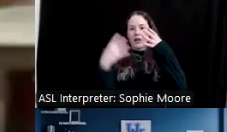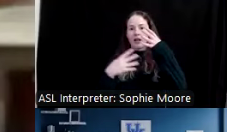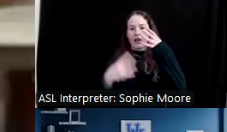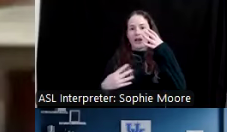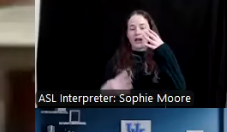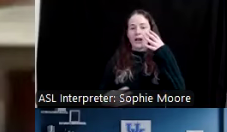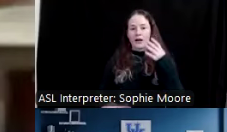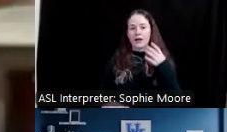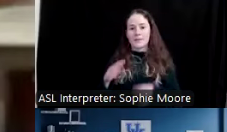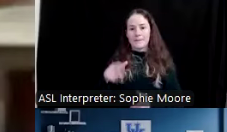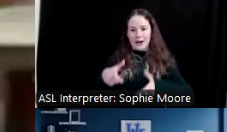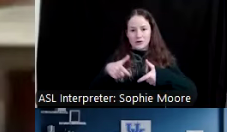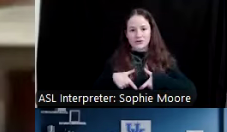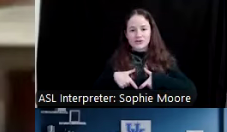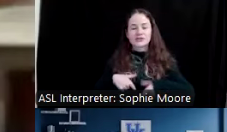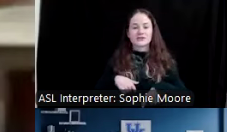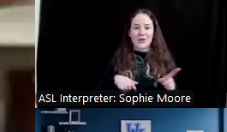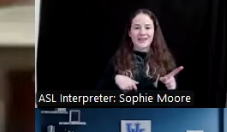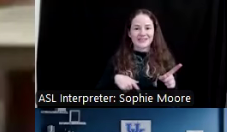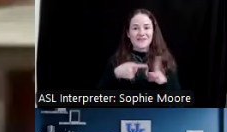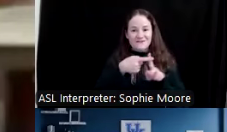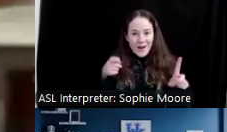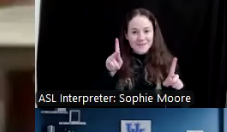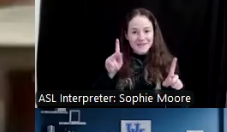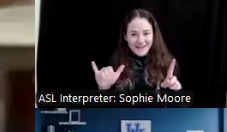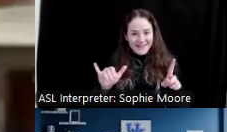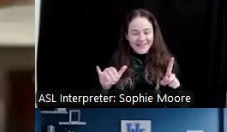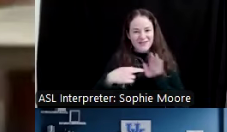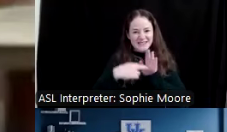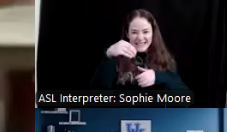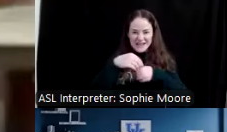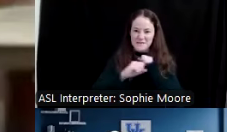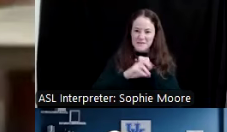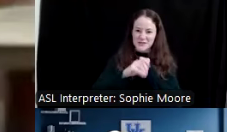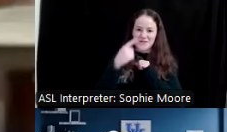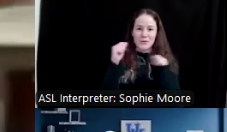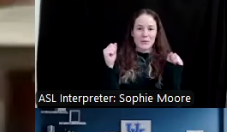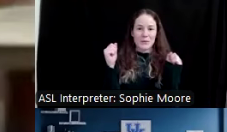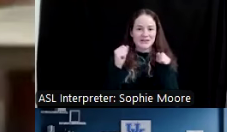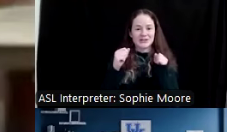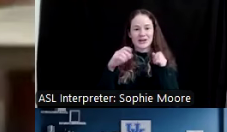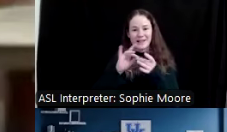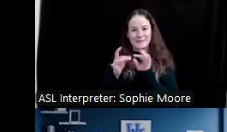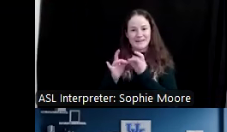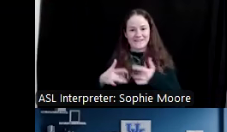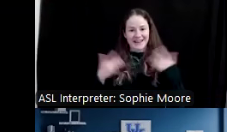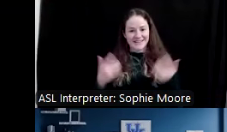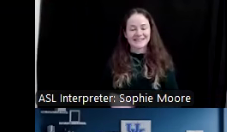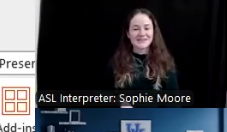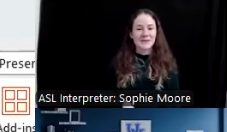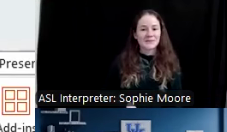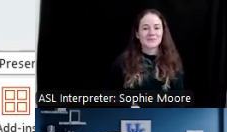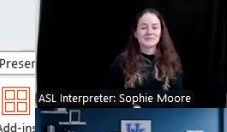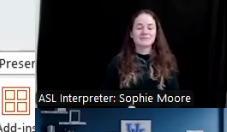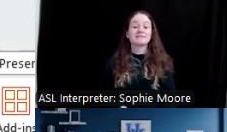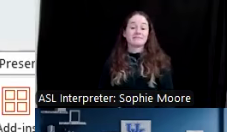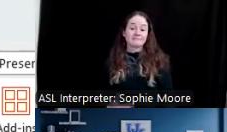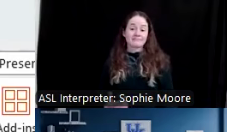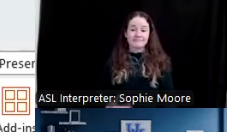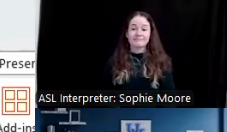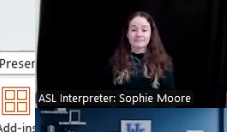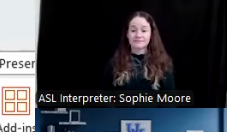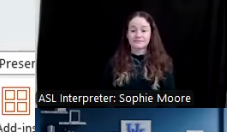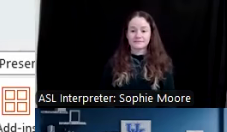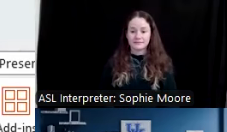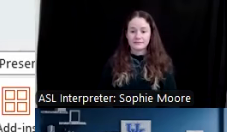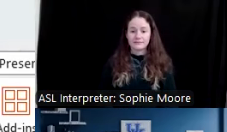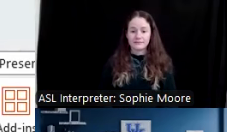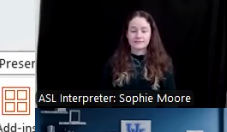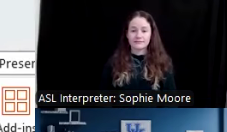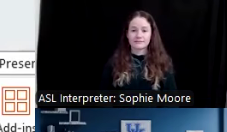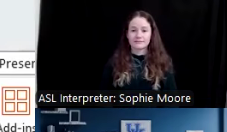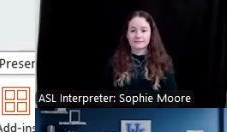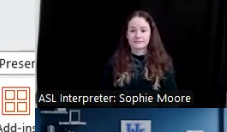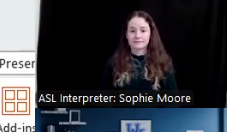in a commercial for the um for the winter Olympic events. So, I have um